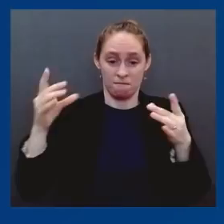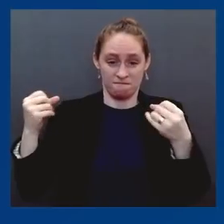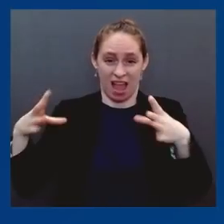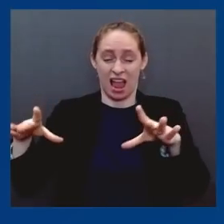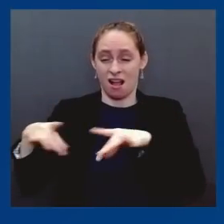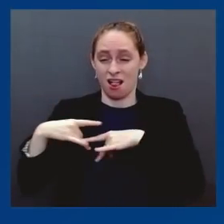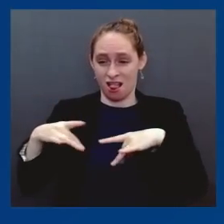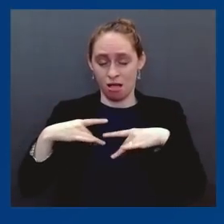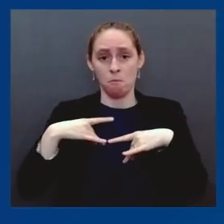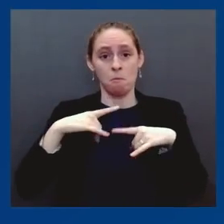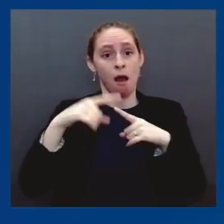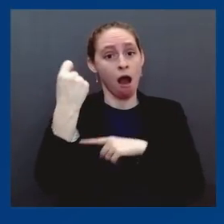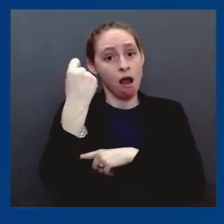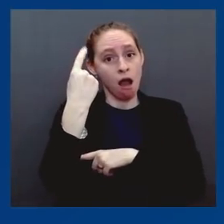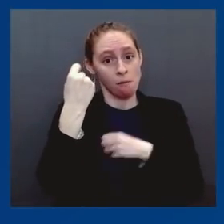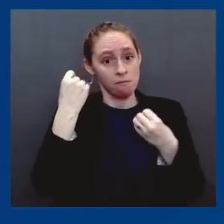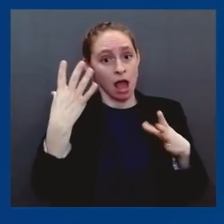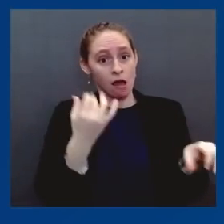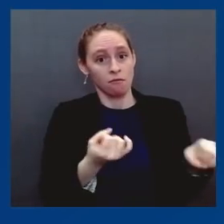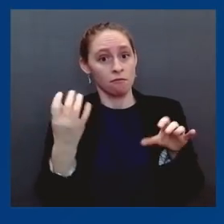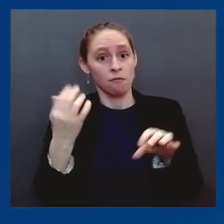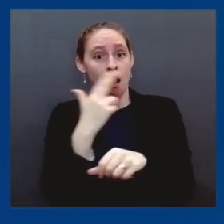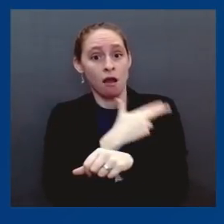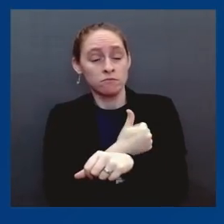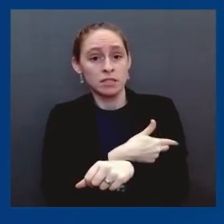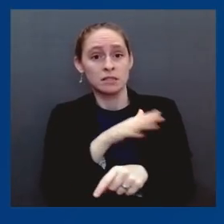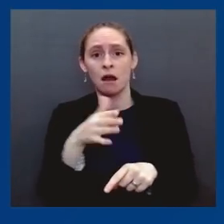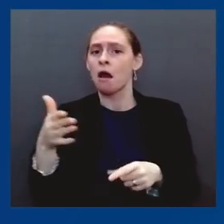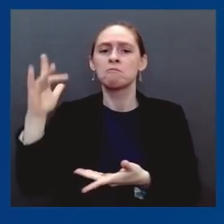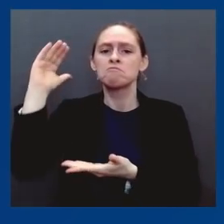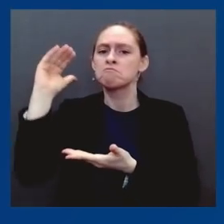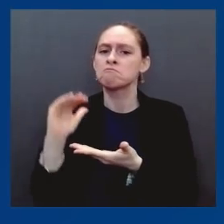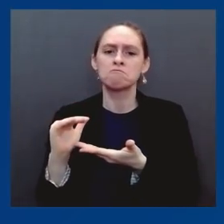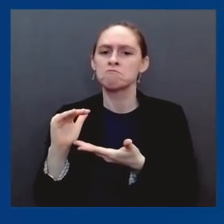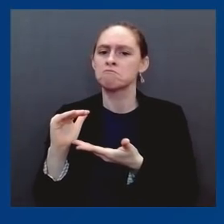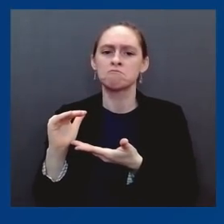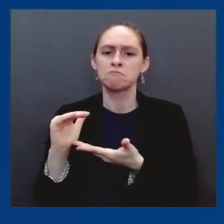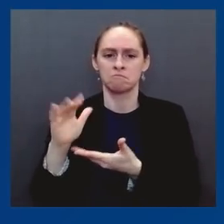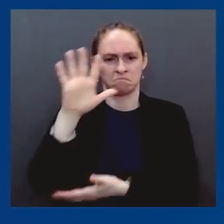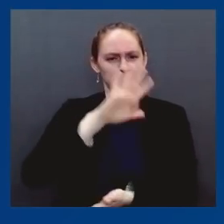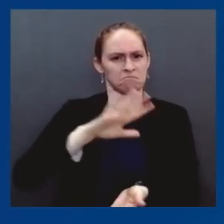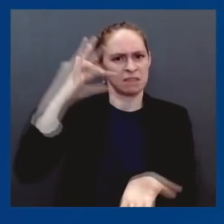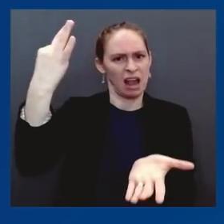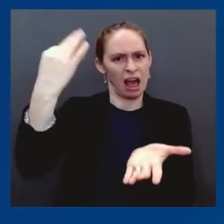an increase of about 14 percent over the previous week. This could be due to the fact that hospitalizations